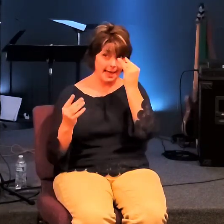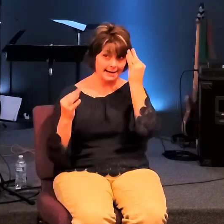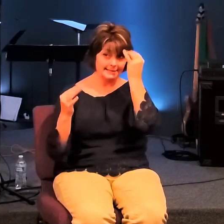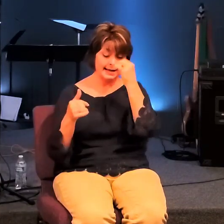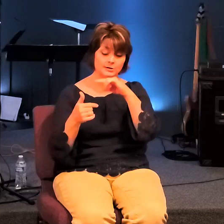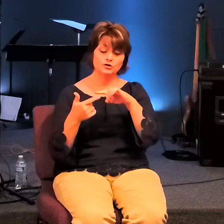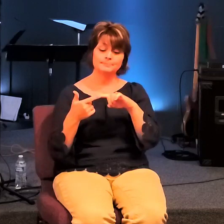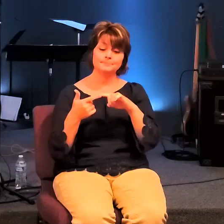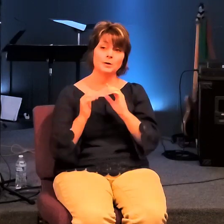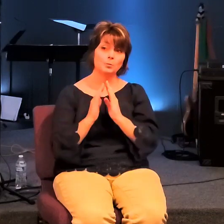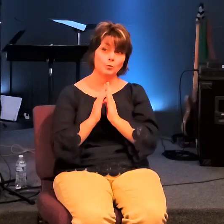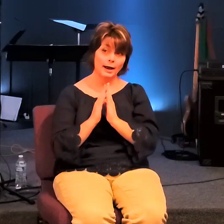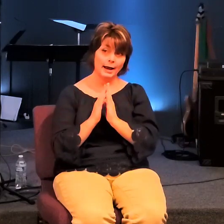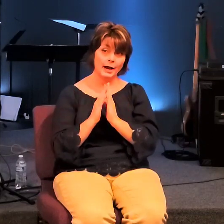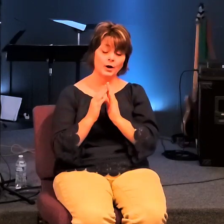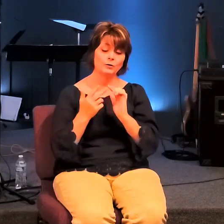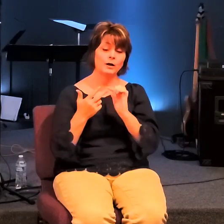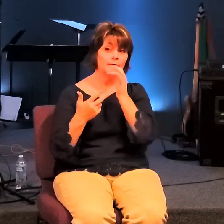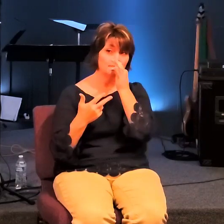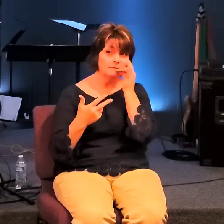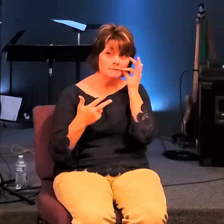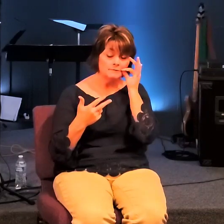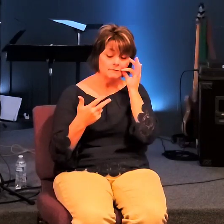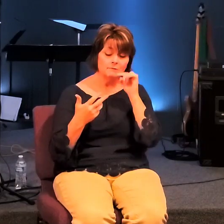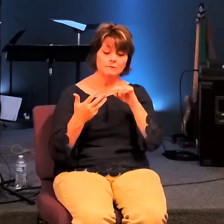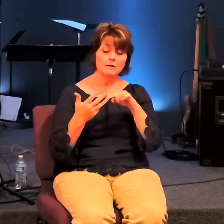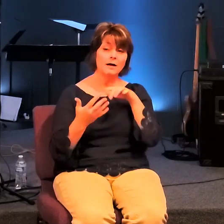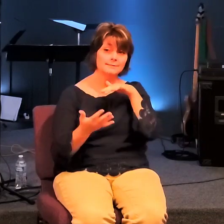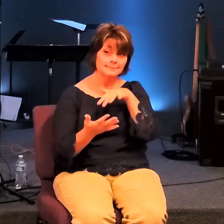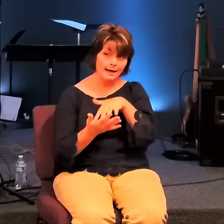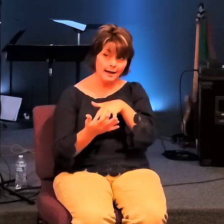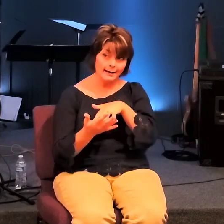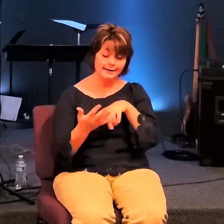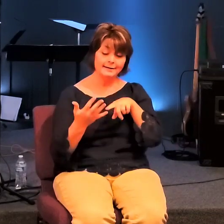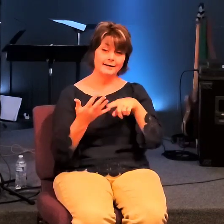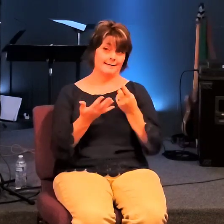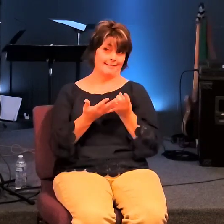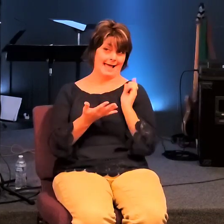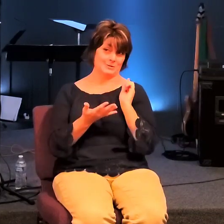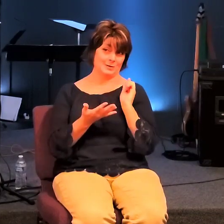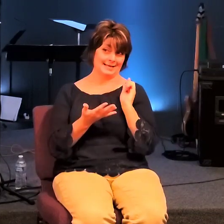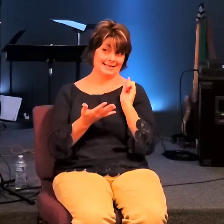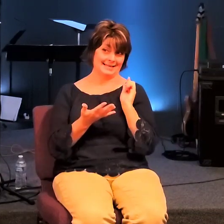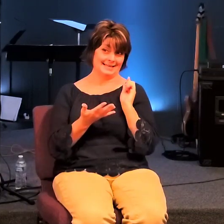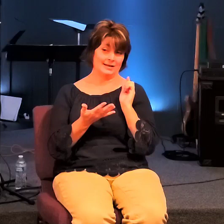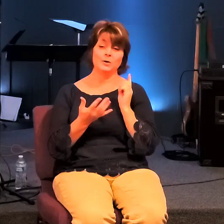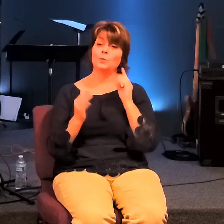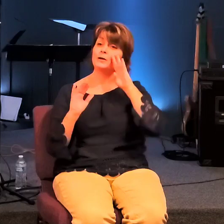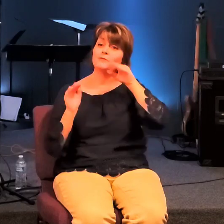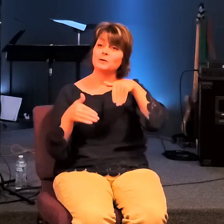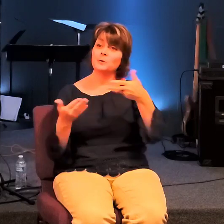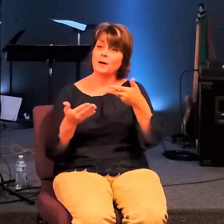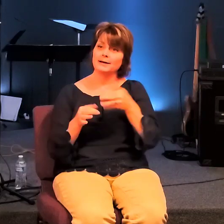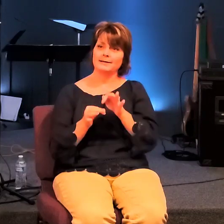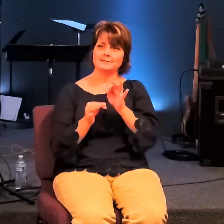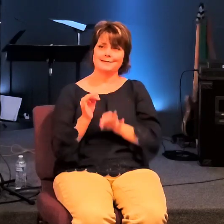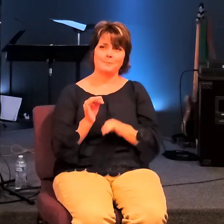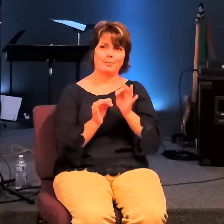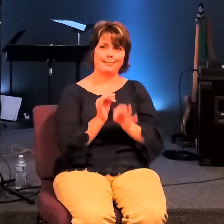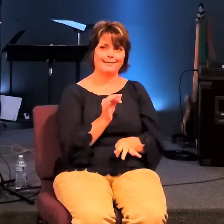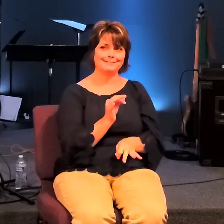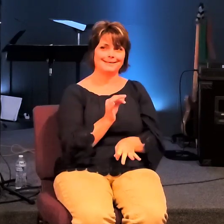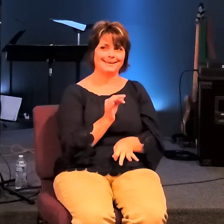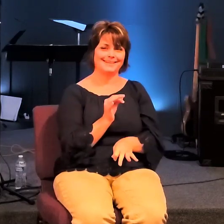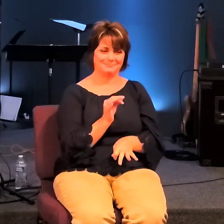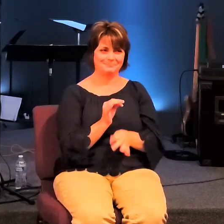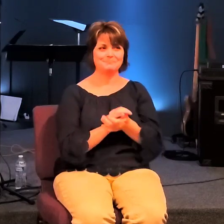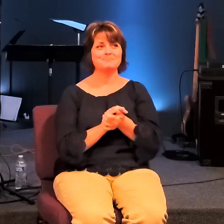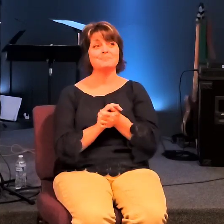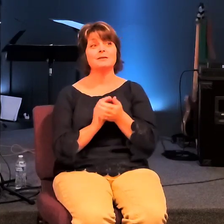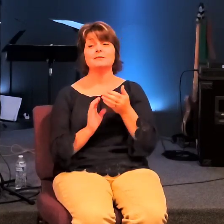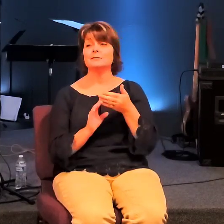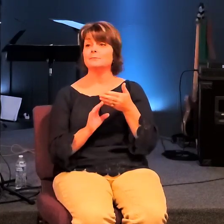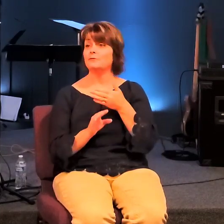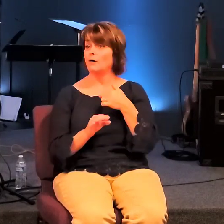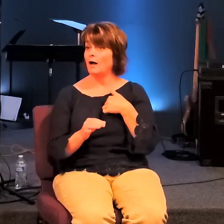prayer fasting study and last week we looked at Simplicity now before I get started I wonder